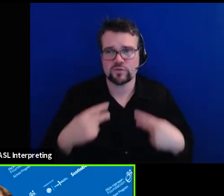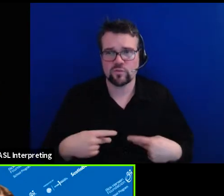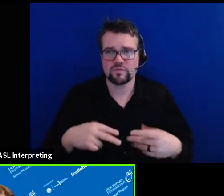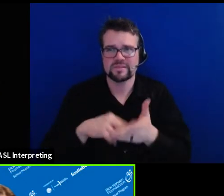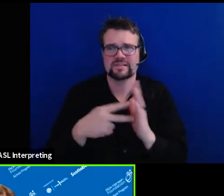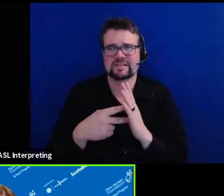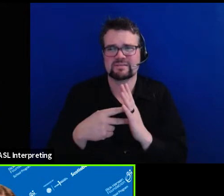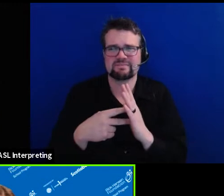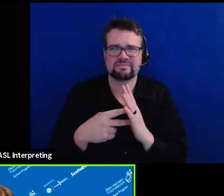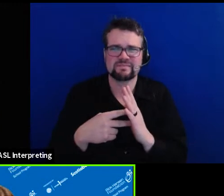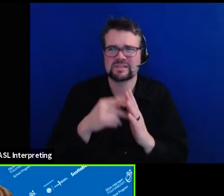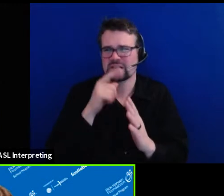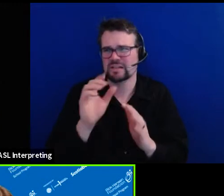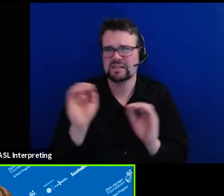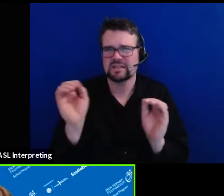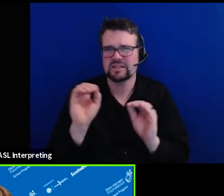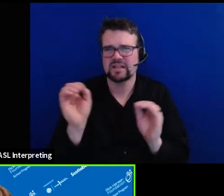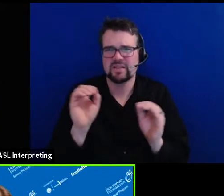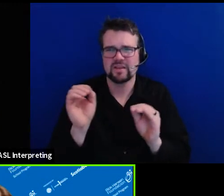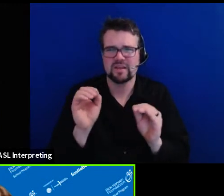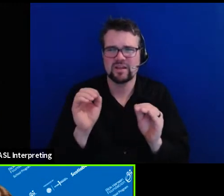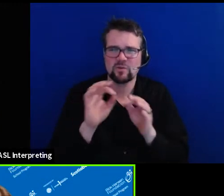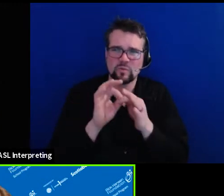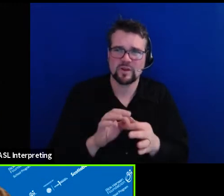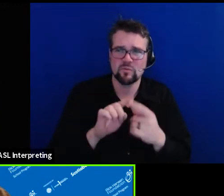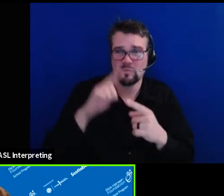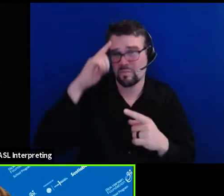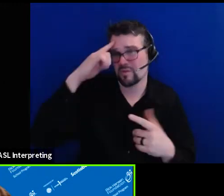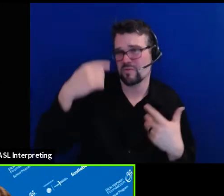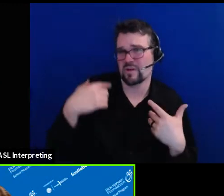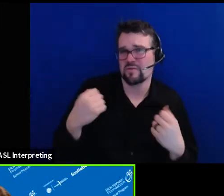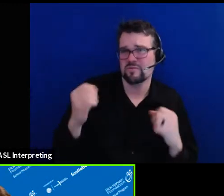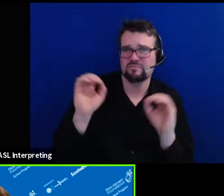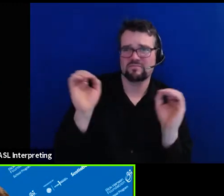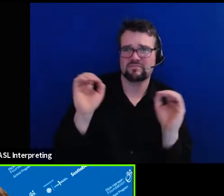PRESENTING SPECIFICALLY ON THE MENTAL HEALTH ASPECTS AND HOW